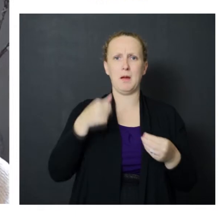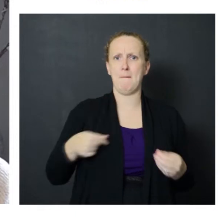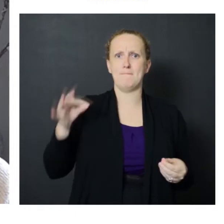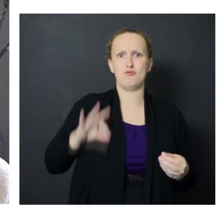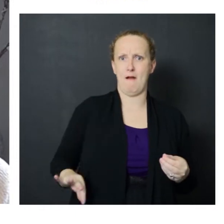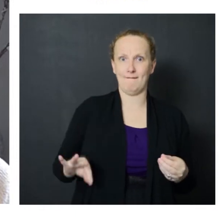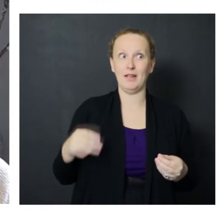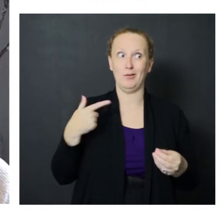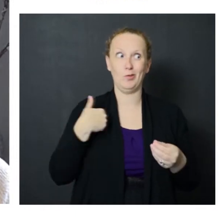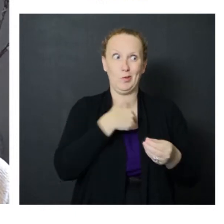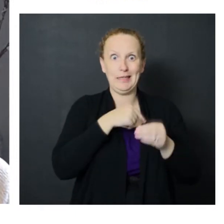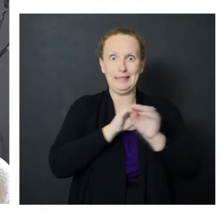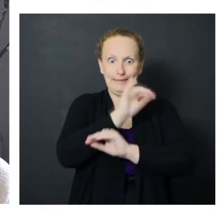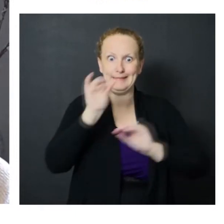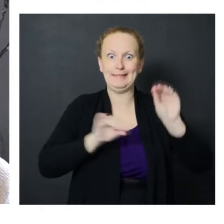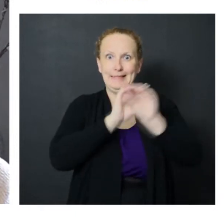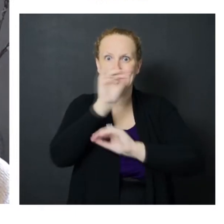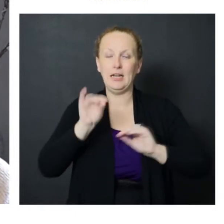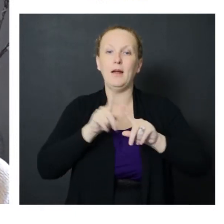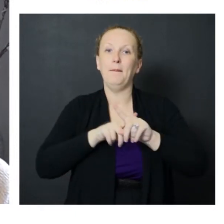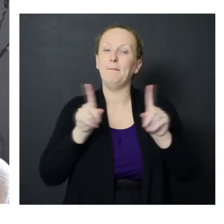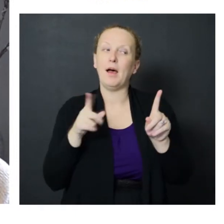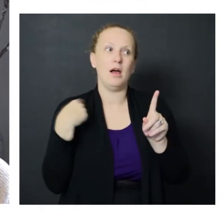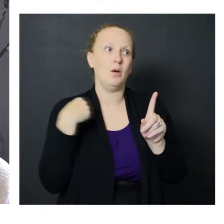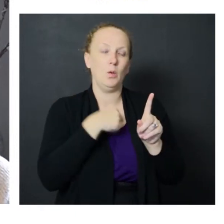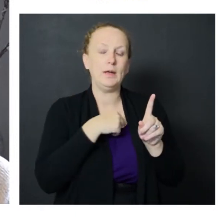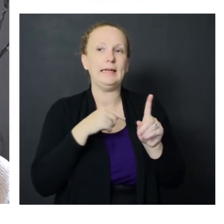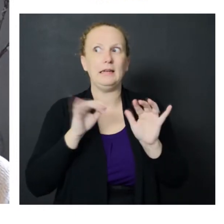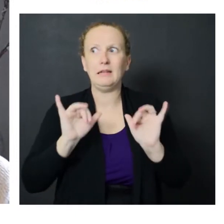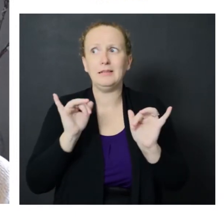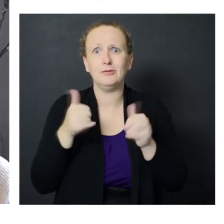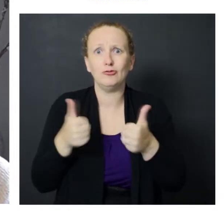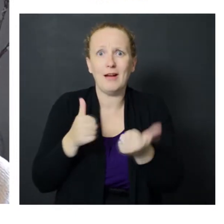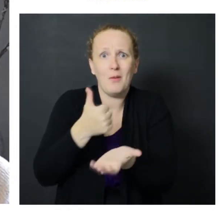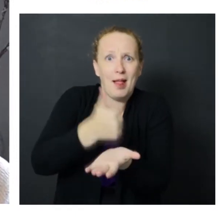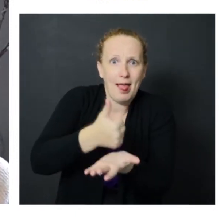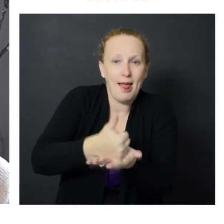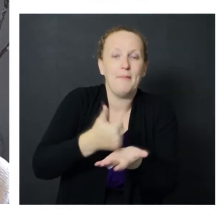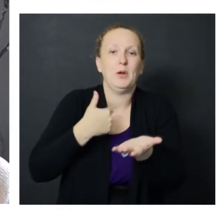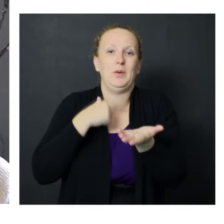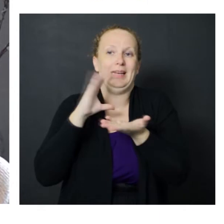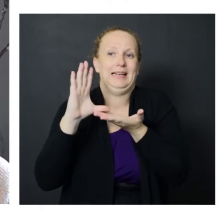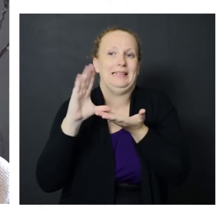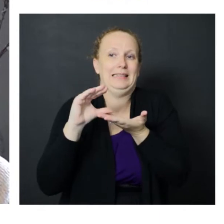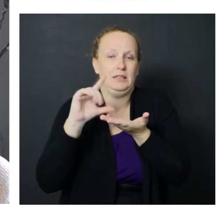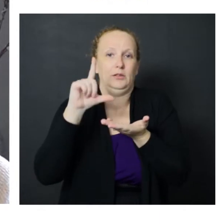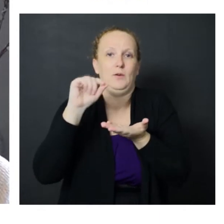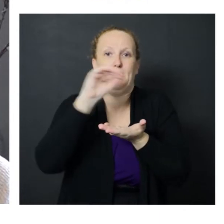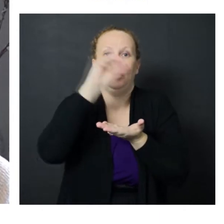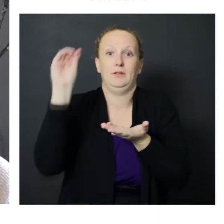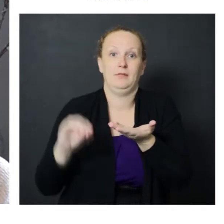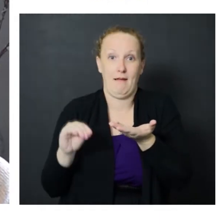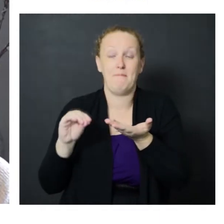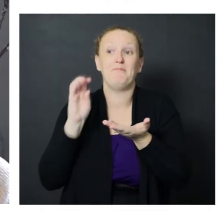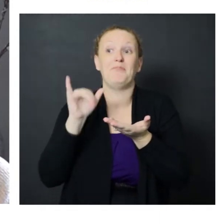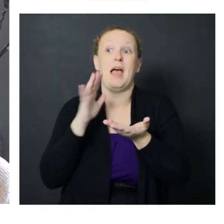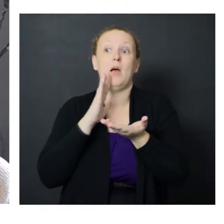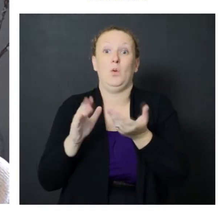we're happy to do it retroactively as of March 1st. So all the renewals do from now until the end of the pandemic.